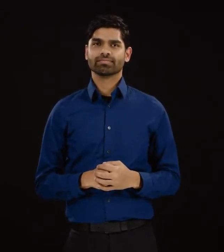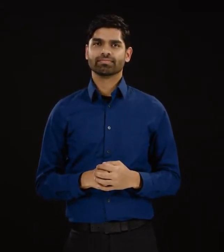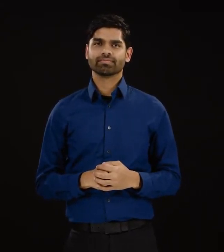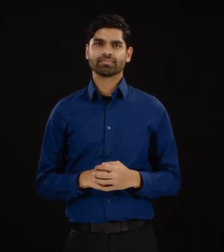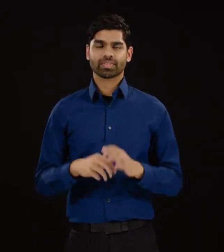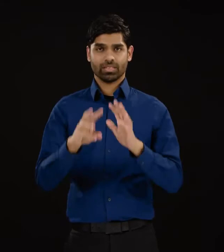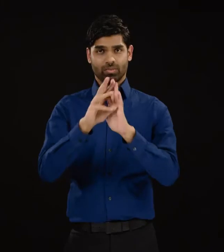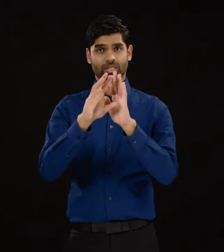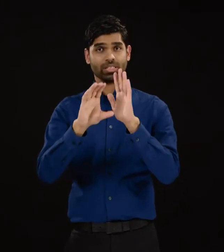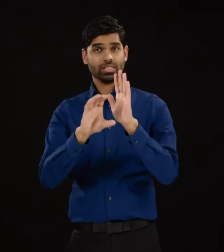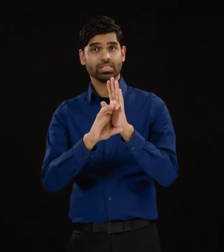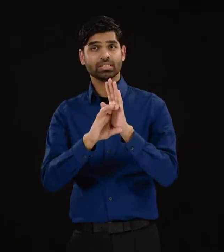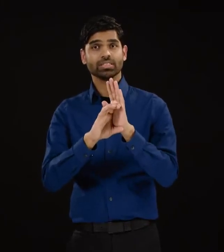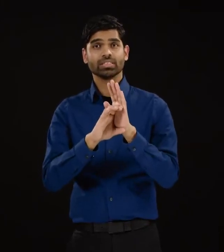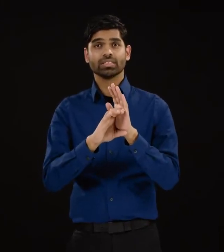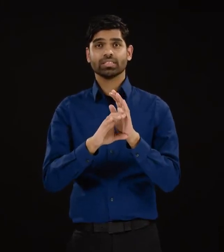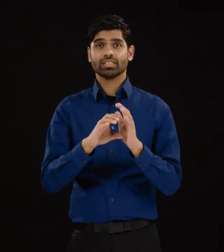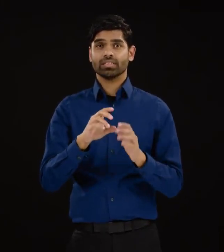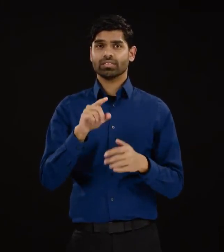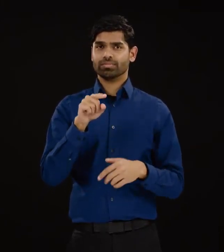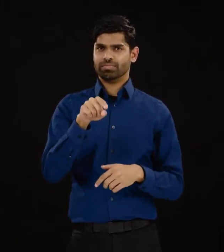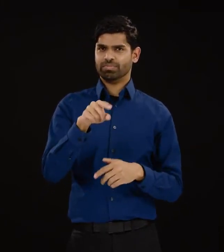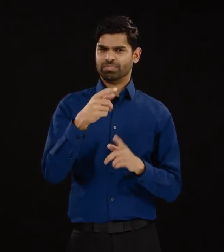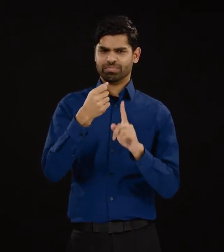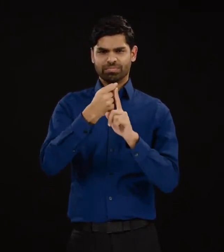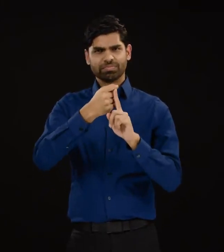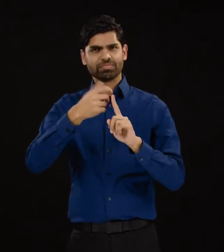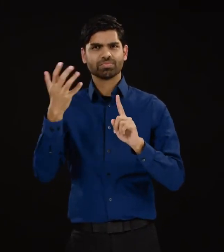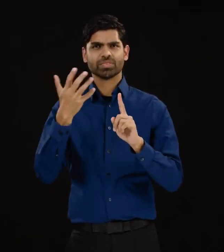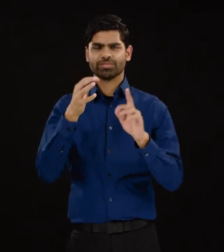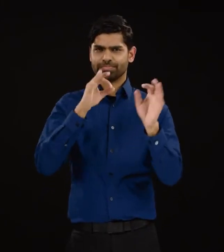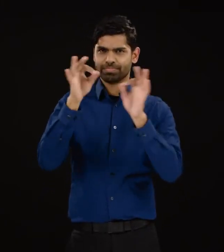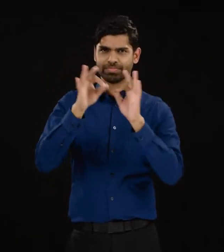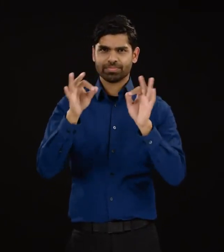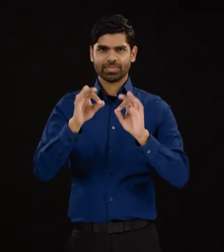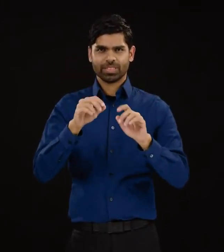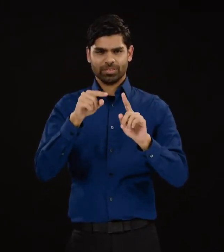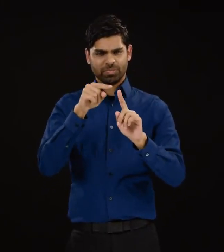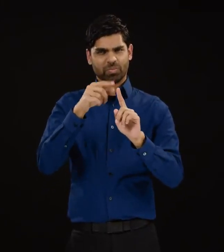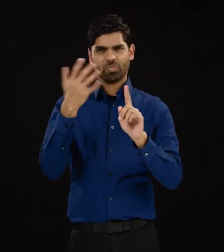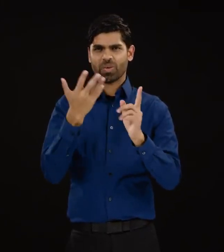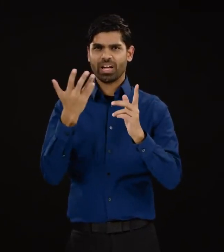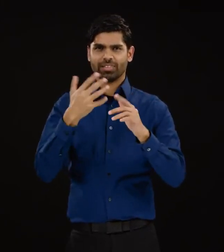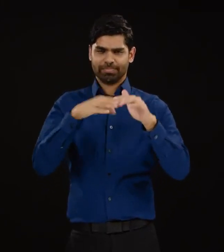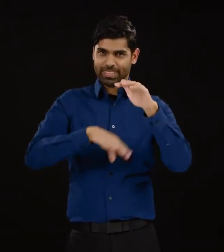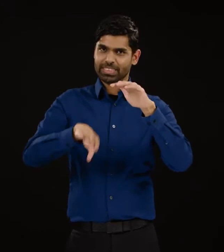The Wireless Code establishes basic rights for all wireless consumers in Canada, and